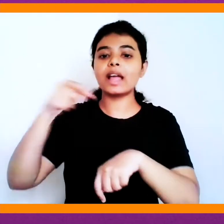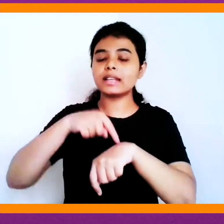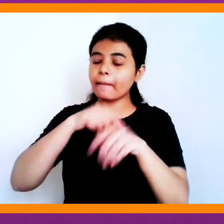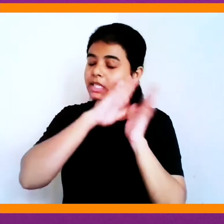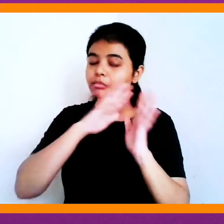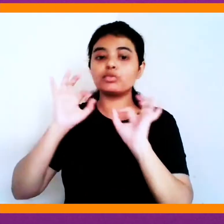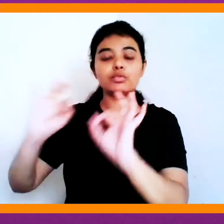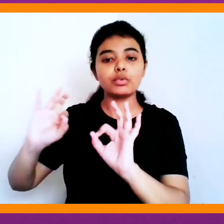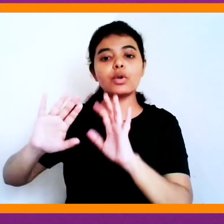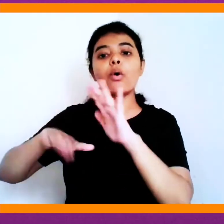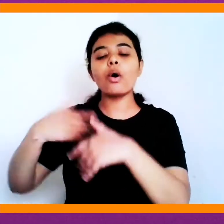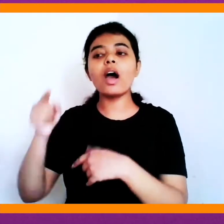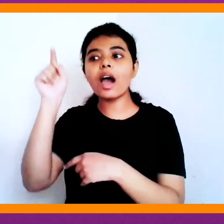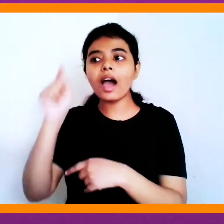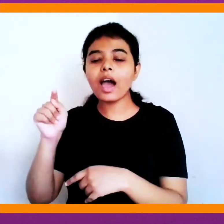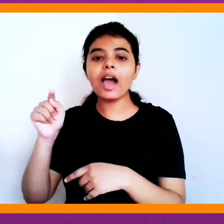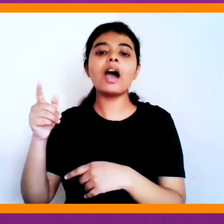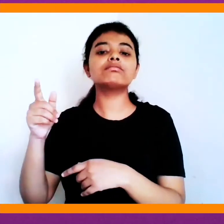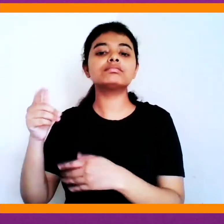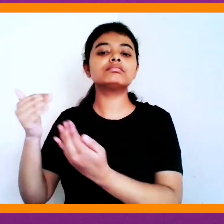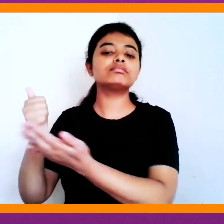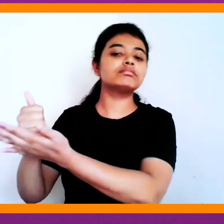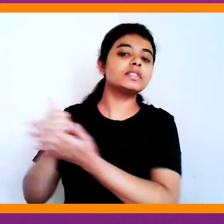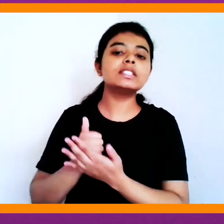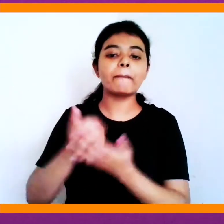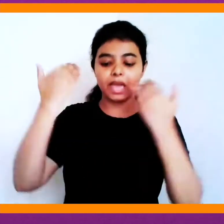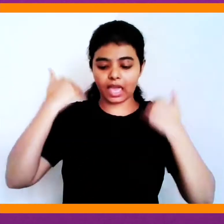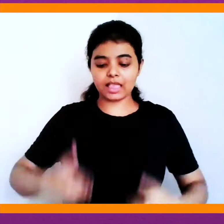lifestyle sleeping and night and staying awake in the daytime these are things which